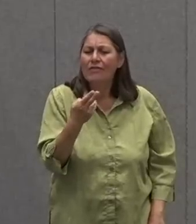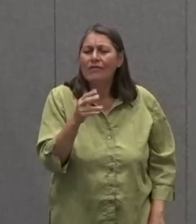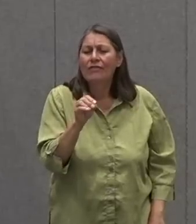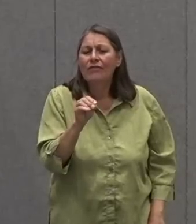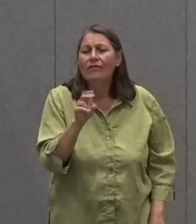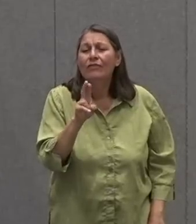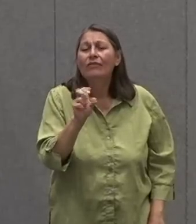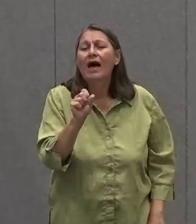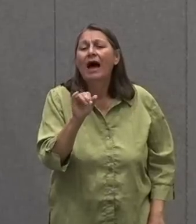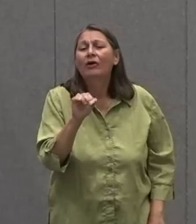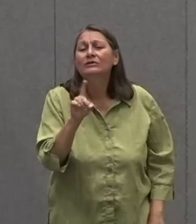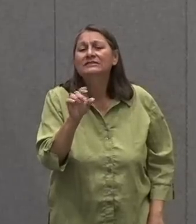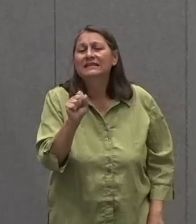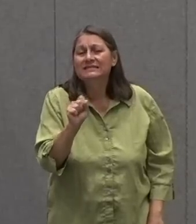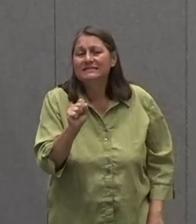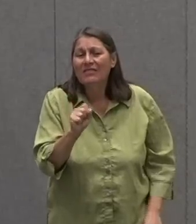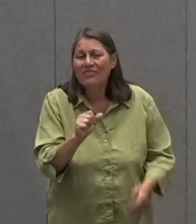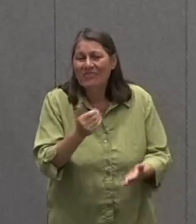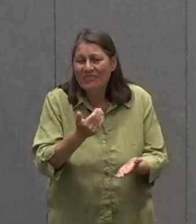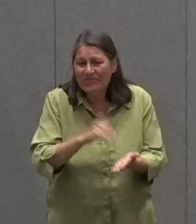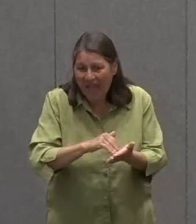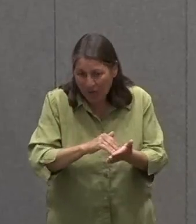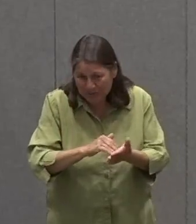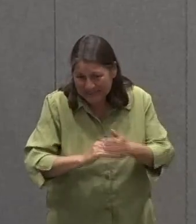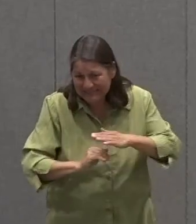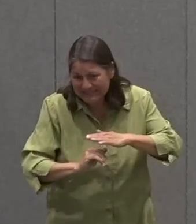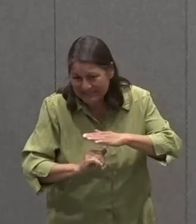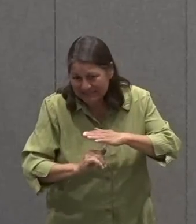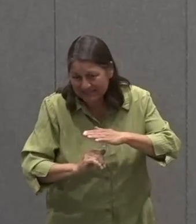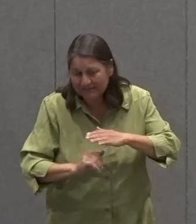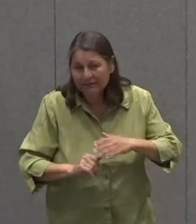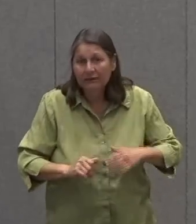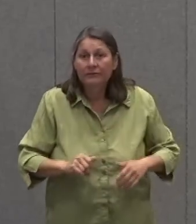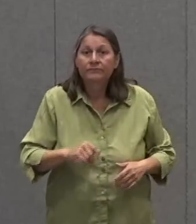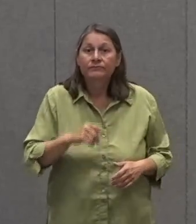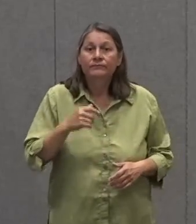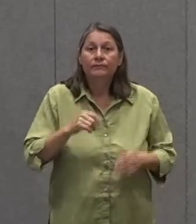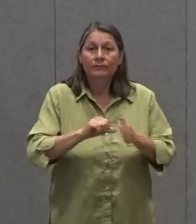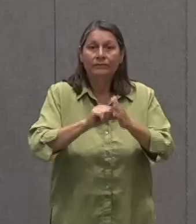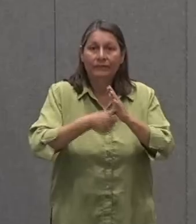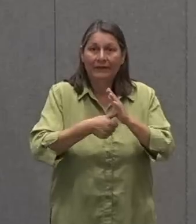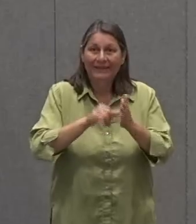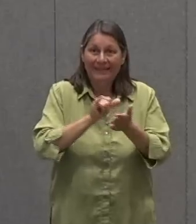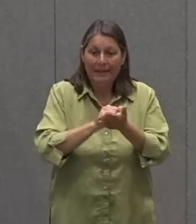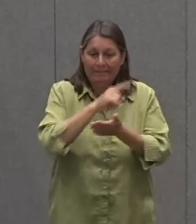Yes, I wanna make sure I say that, I really emphasize that, because we're talking about thousandths.